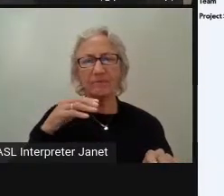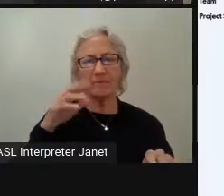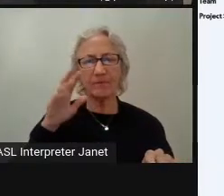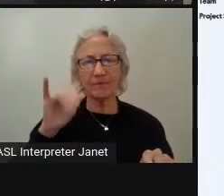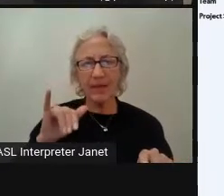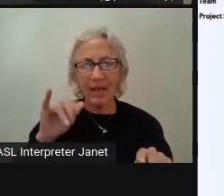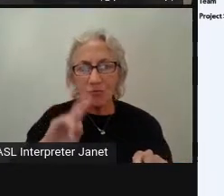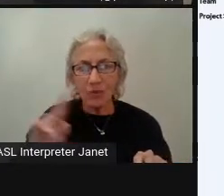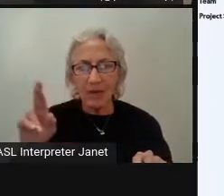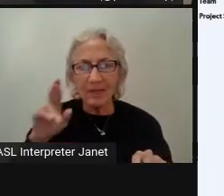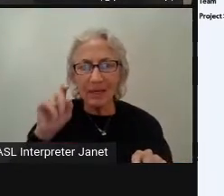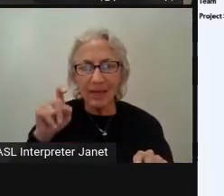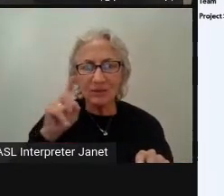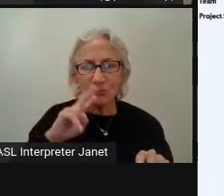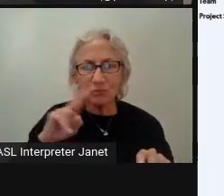as we see we